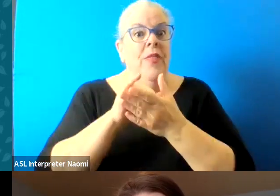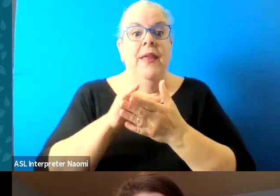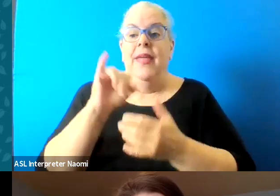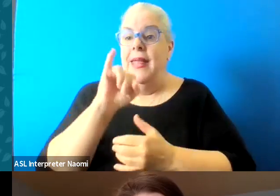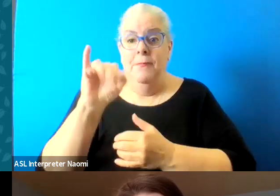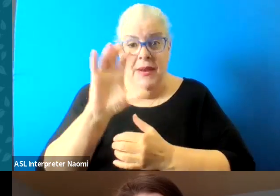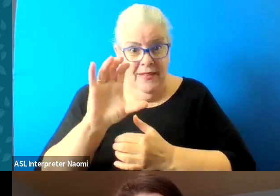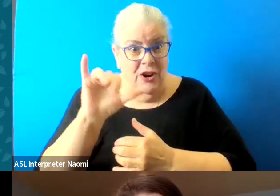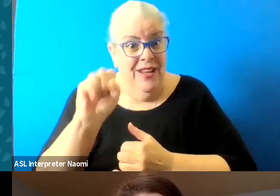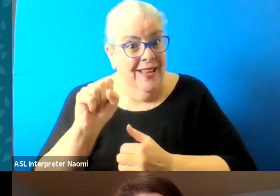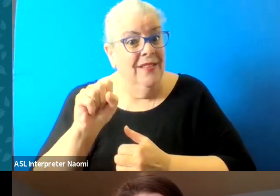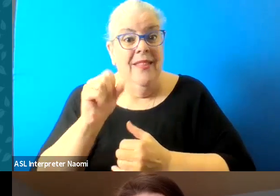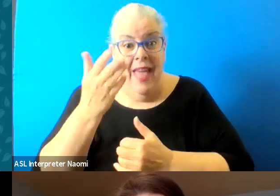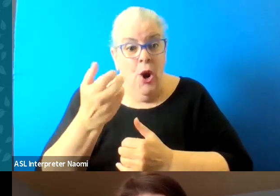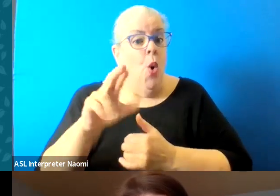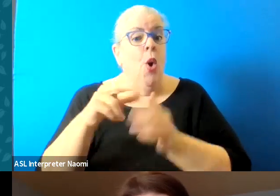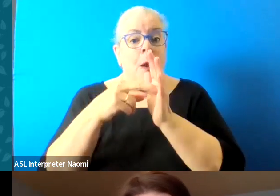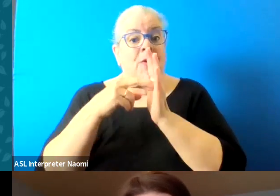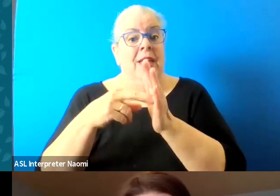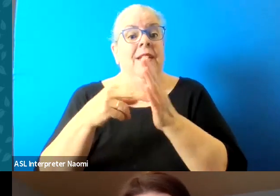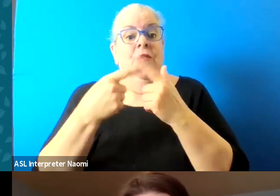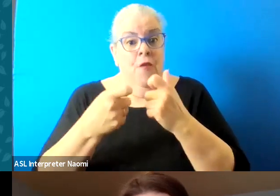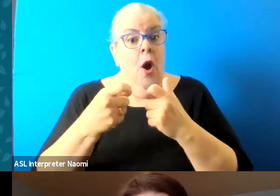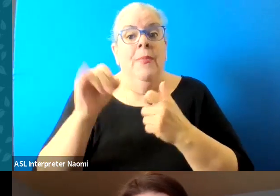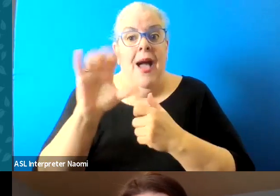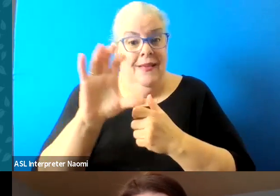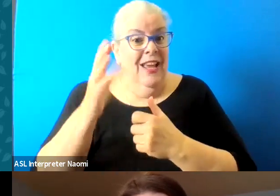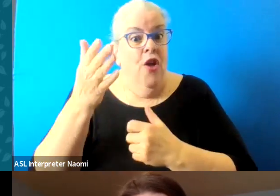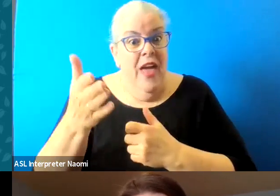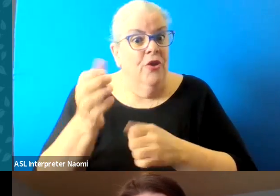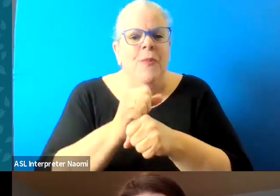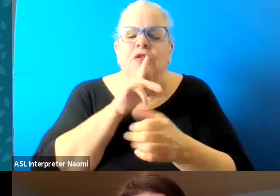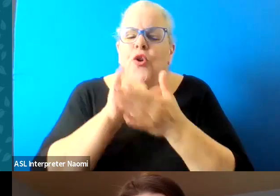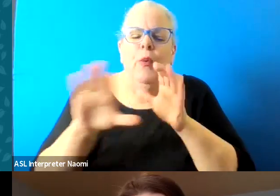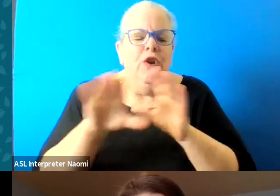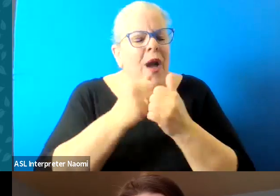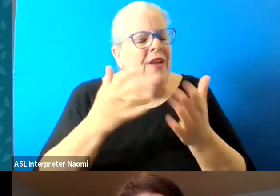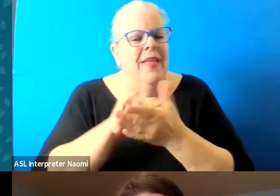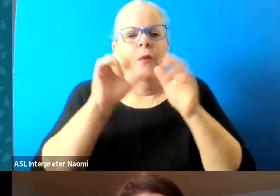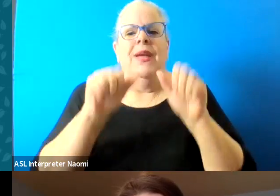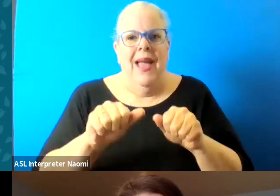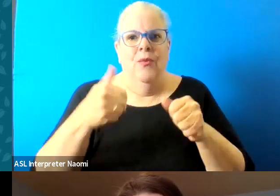to make sure that we are doing everything that we can. You know, we have many people here